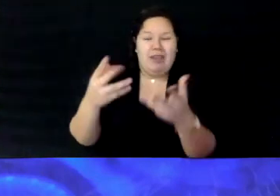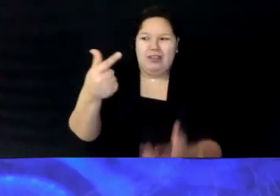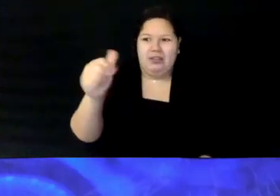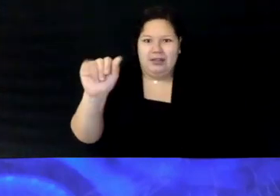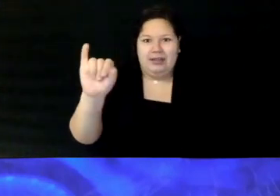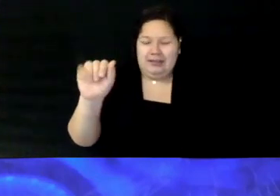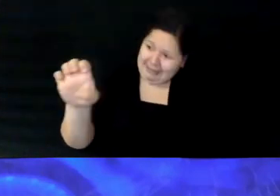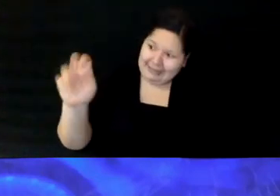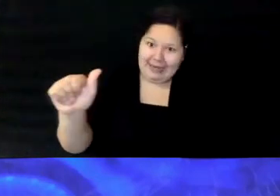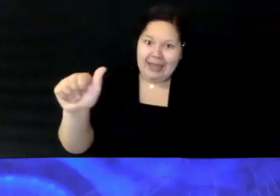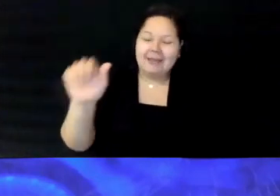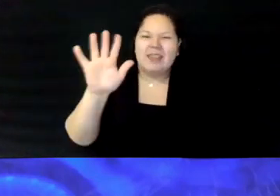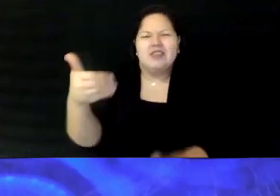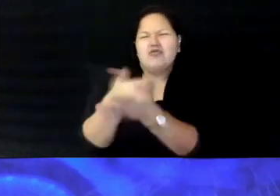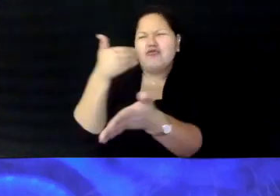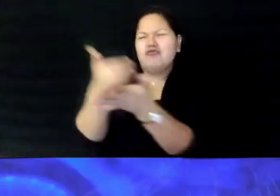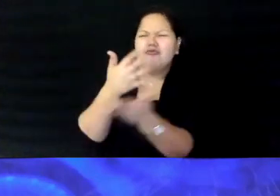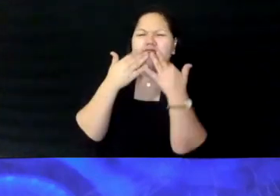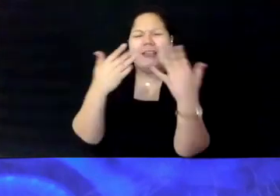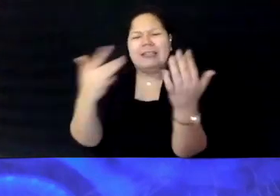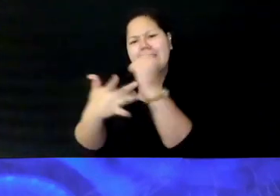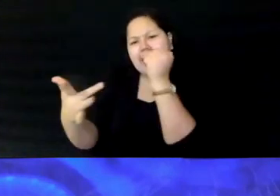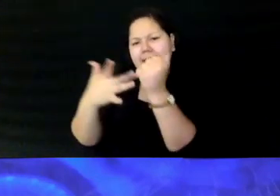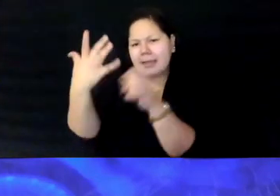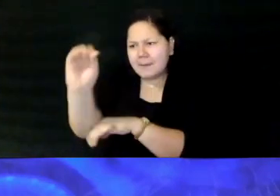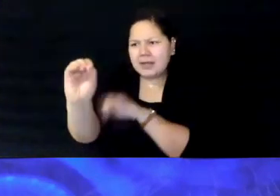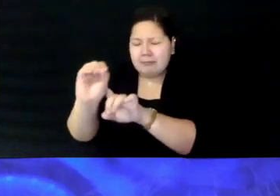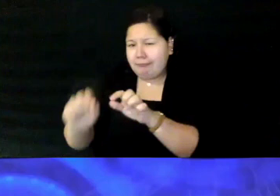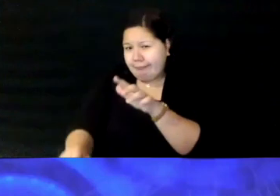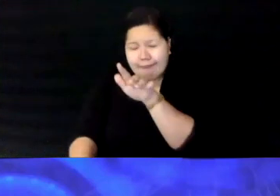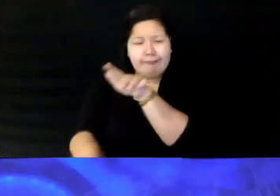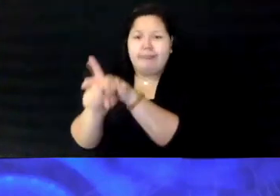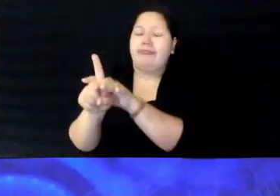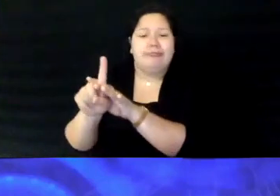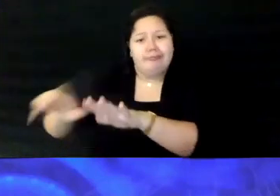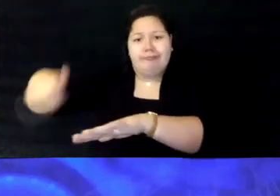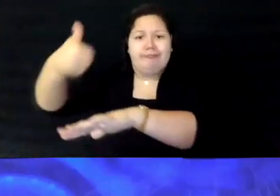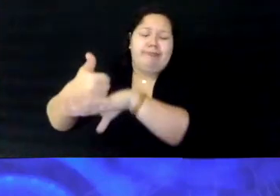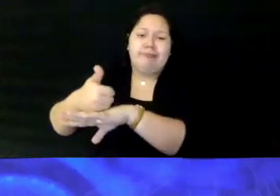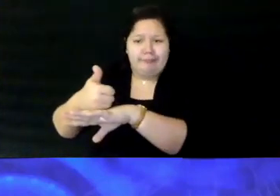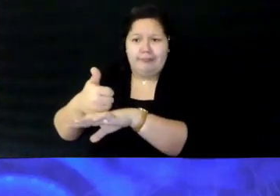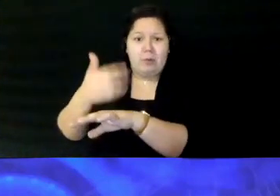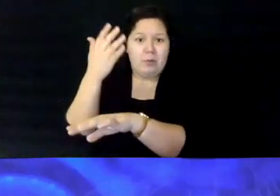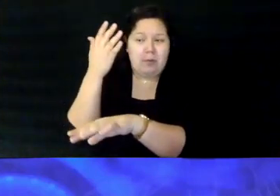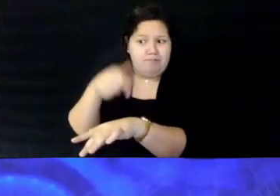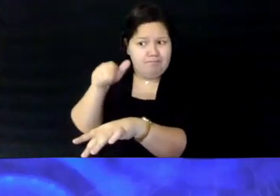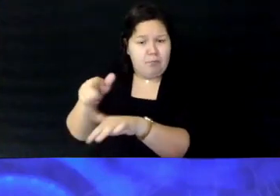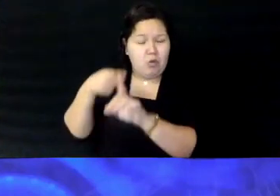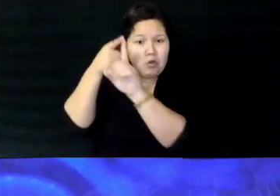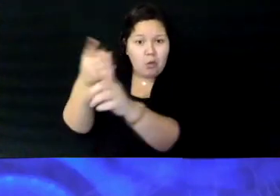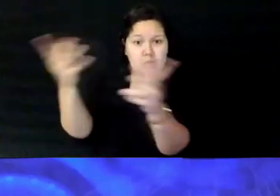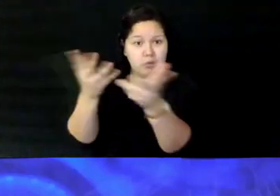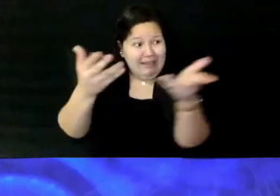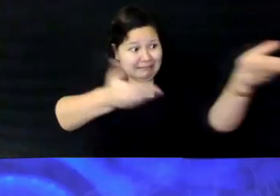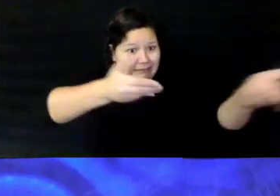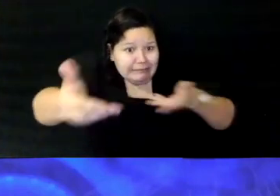this new friendly tech corporation that emerges, where they're inviting everyone who is living in